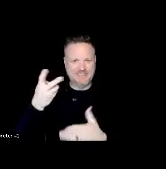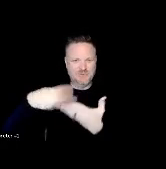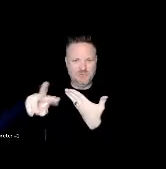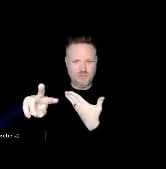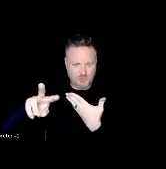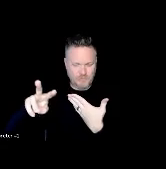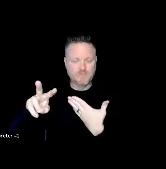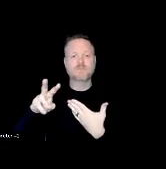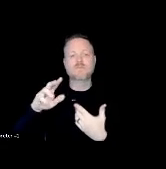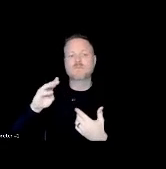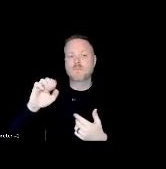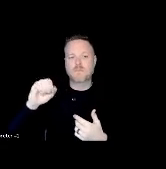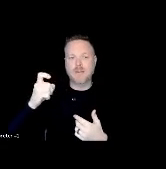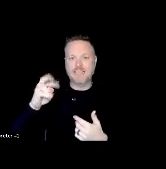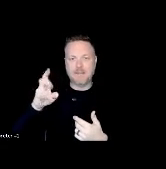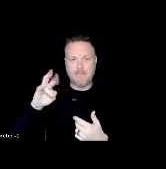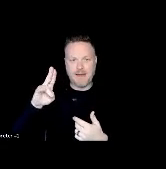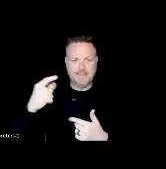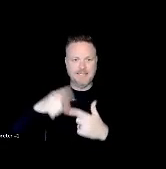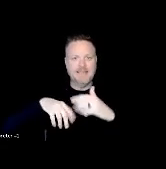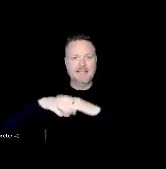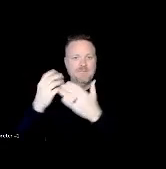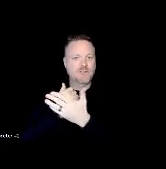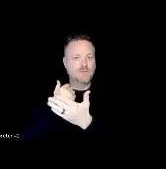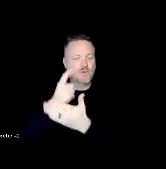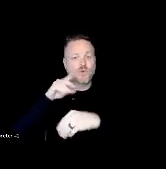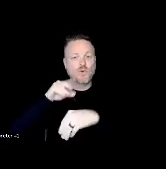maximizing the effectiveness of Advisory Boards through full participation.